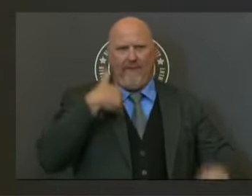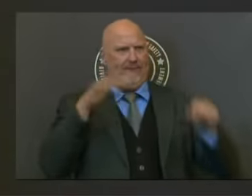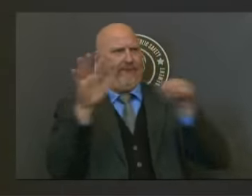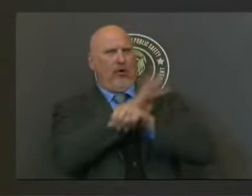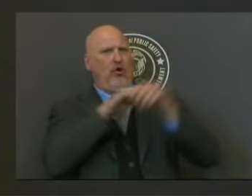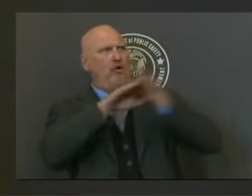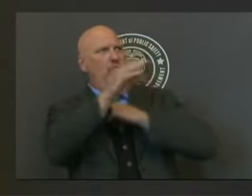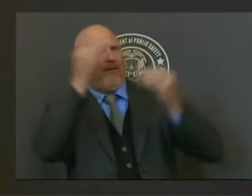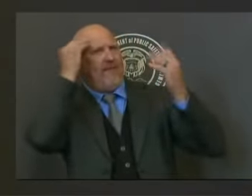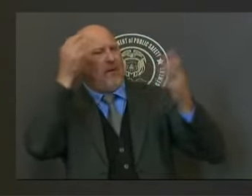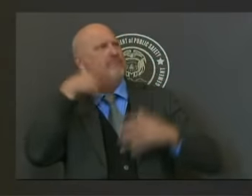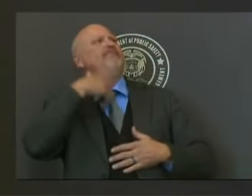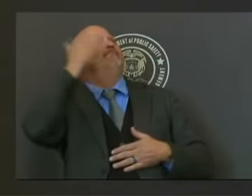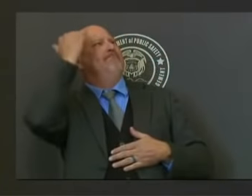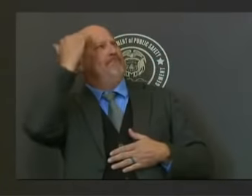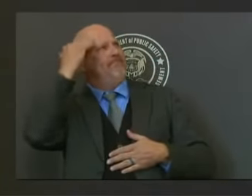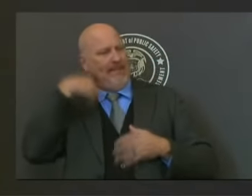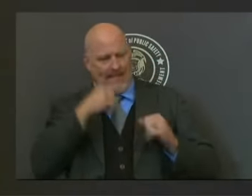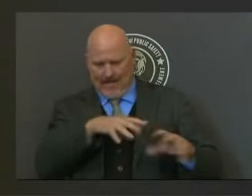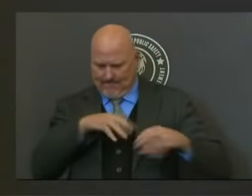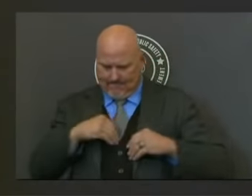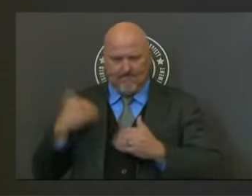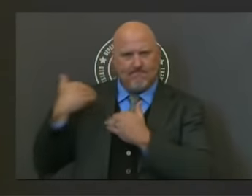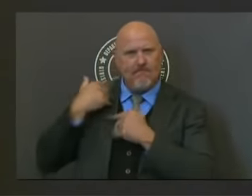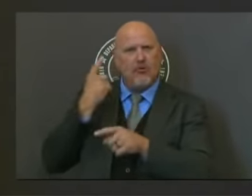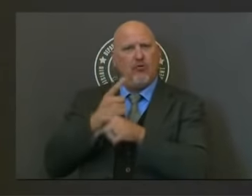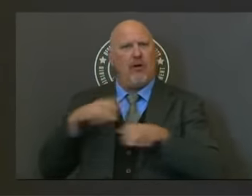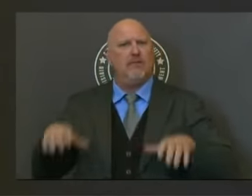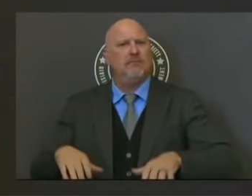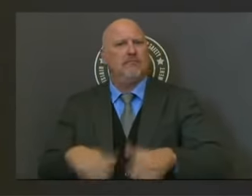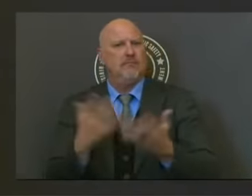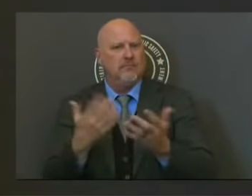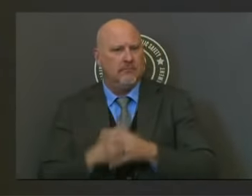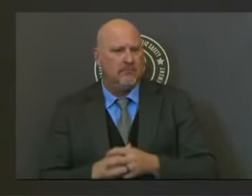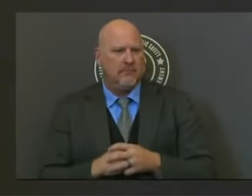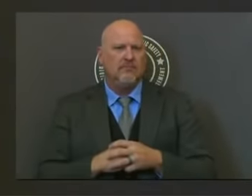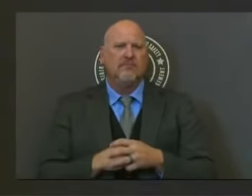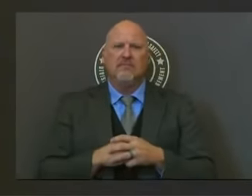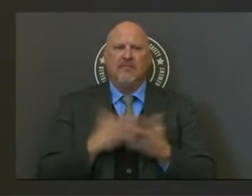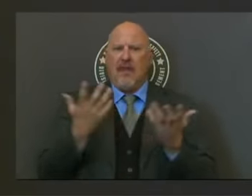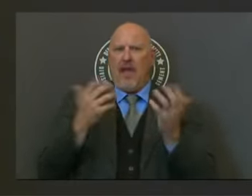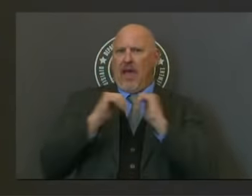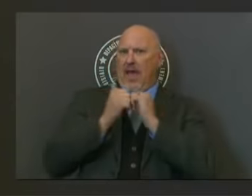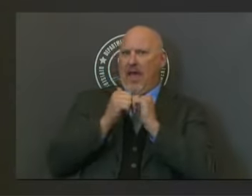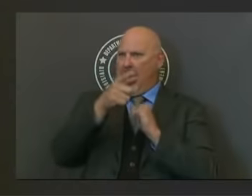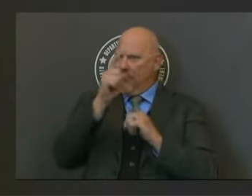county saw that they can make